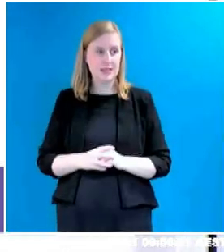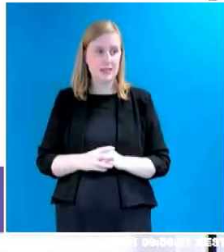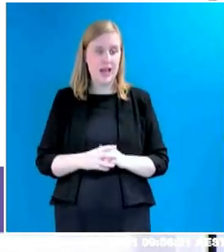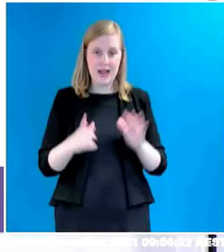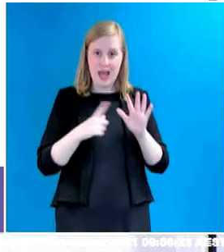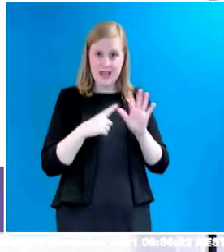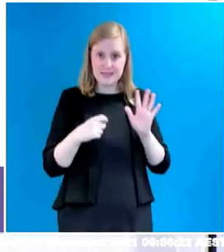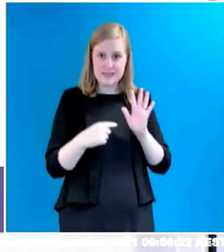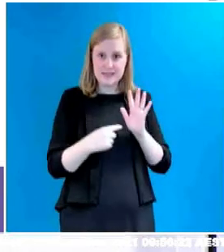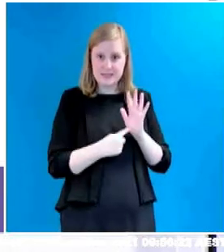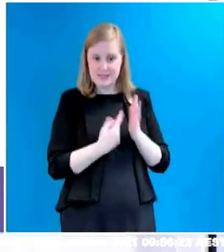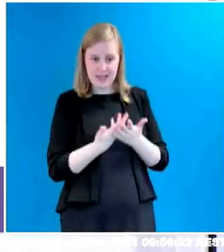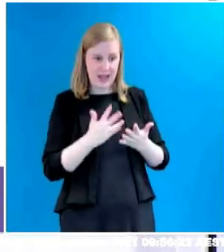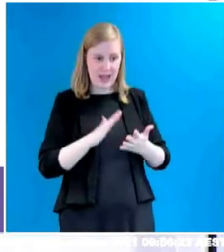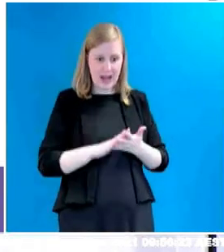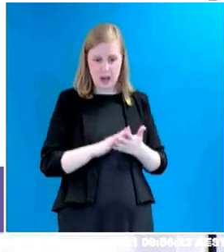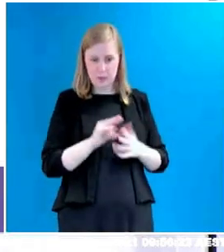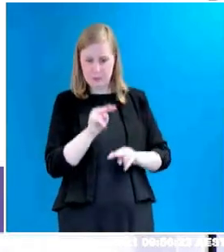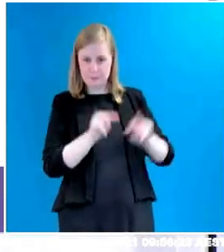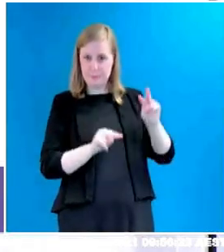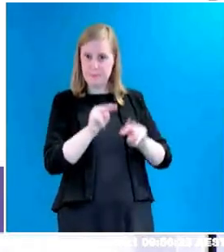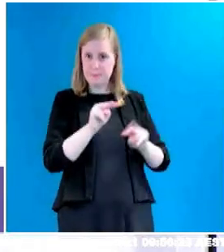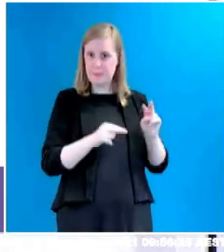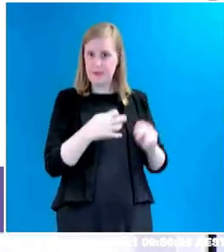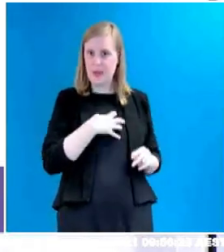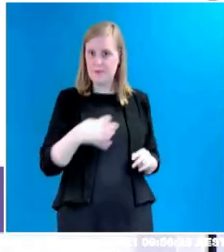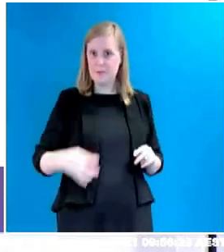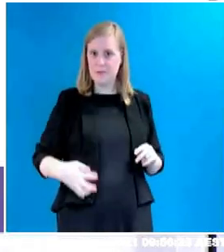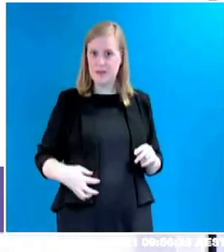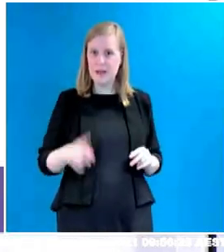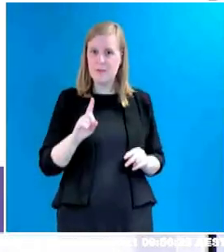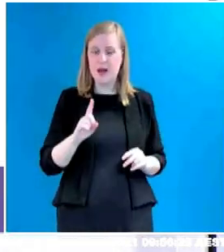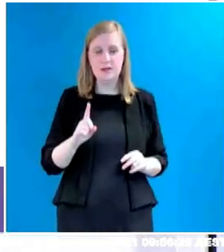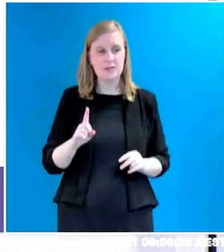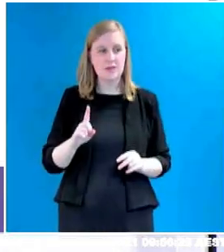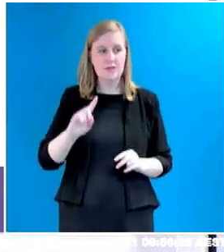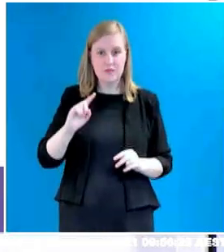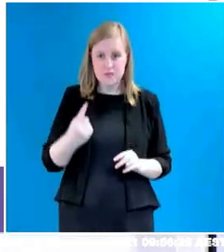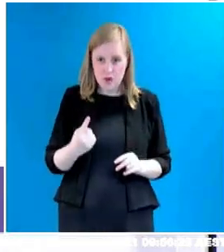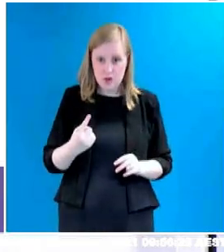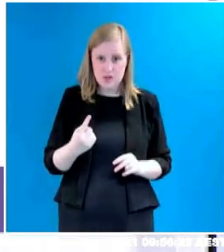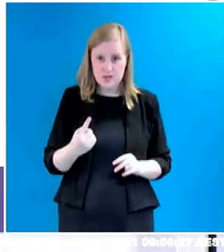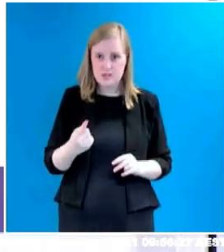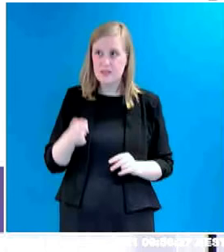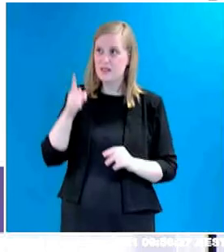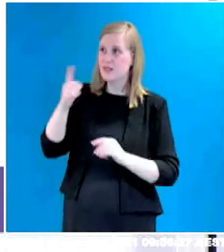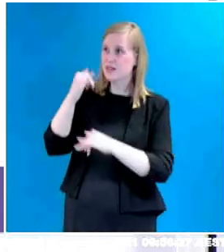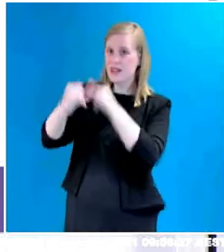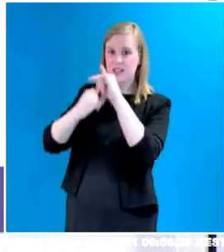But the starting point has to be, doesn't it, how do you work out the meaning of the rights?